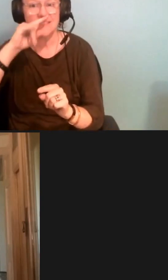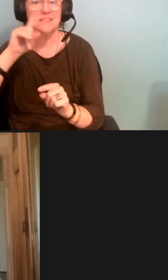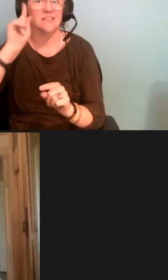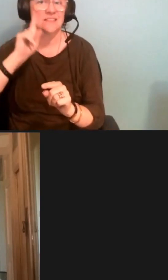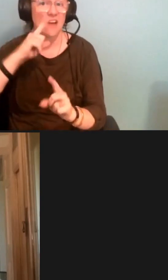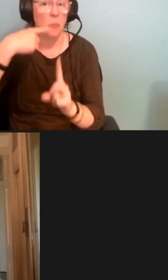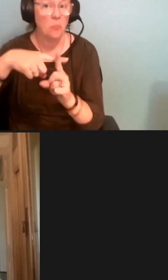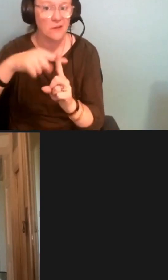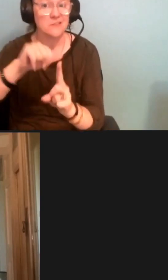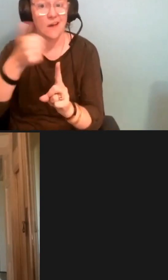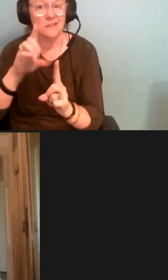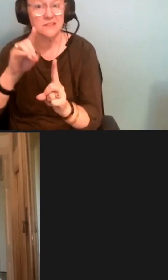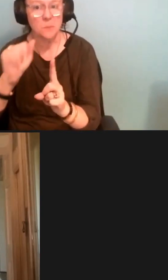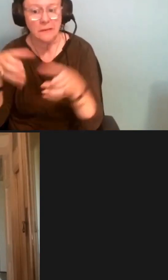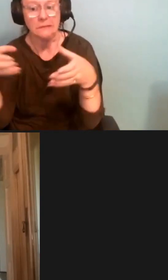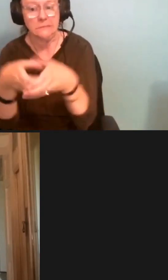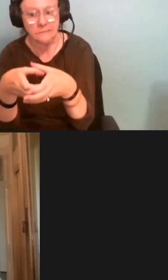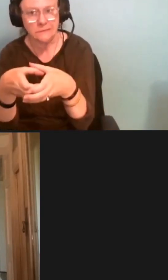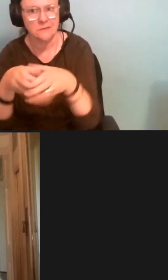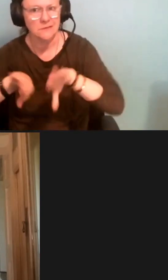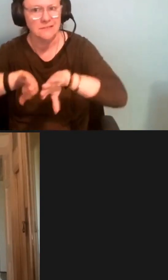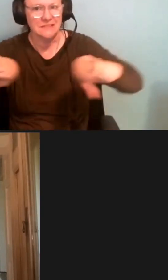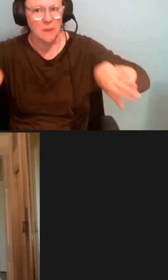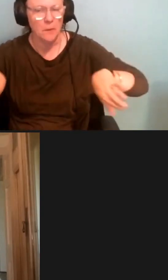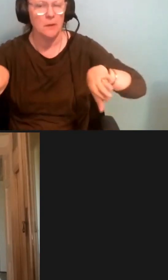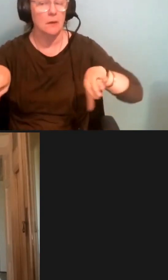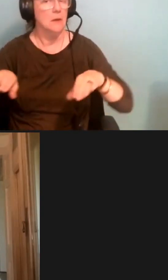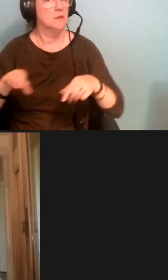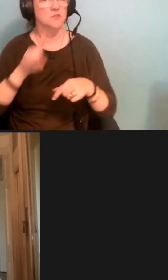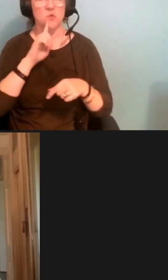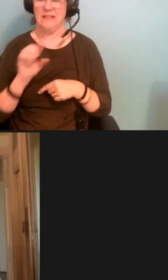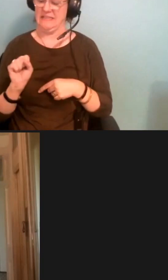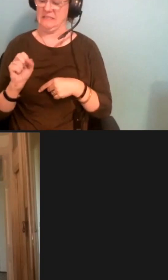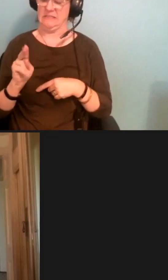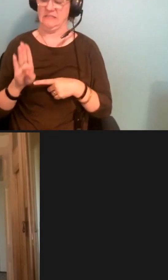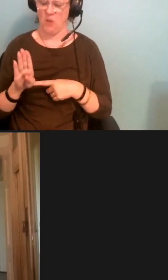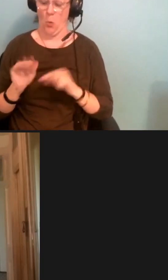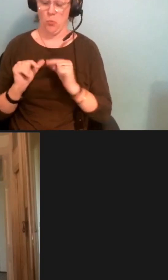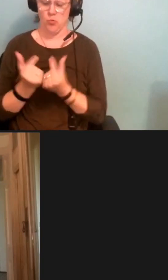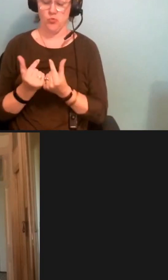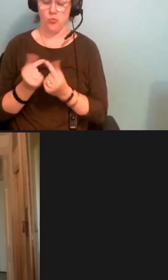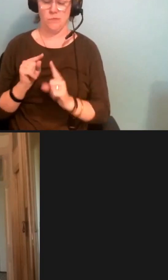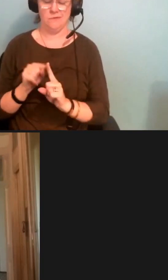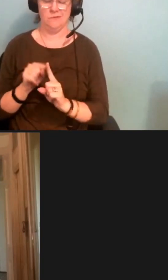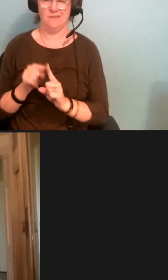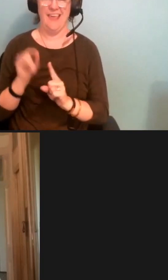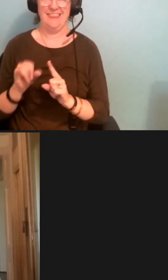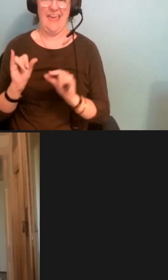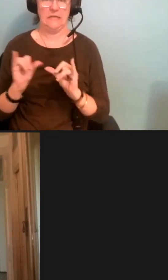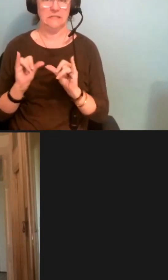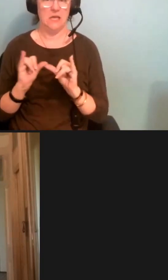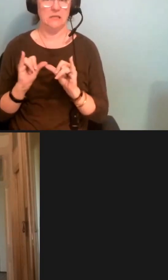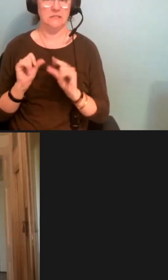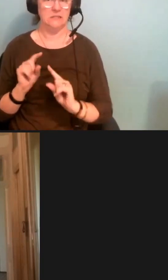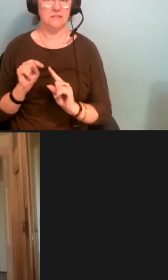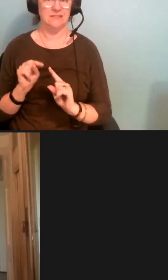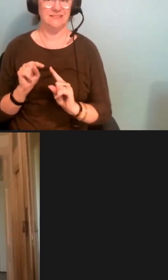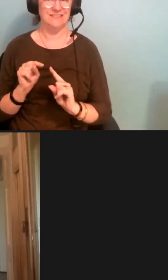and so you really need to look at your number in that subgroup um and think about analyzing and Reporting only when you have 10 in the subgroup that you're